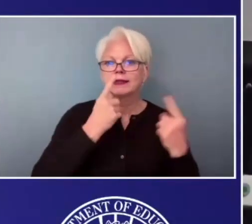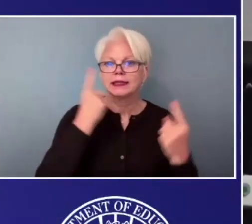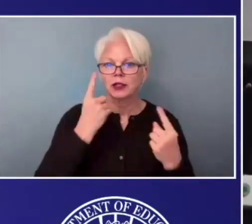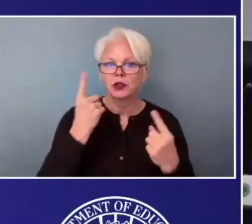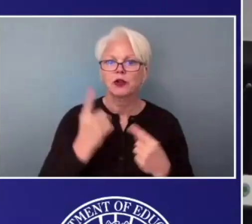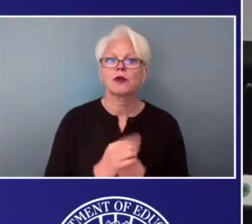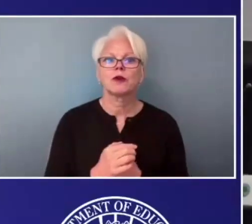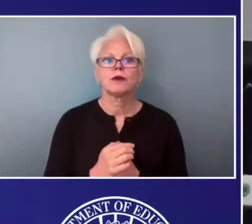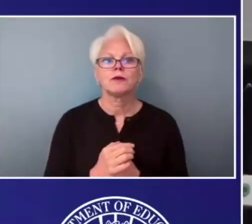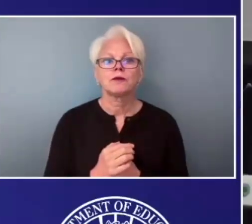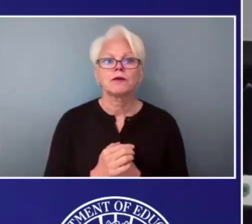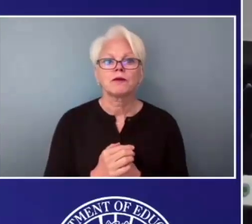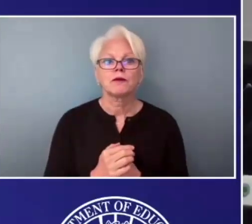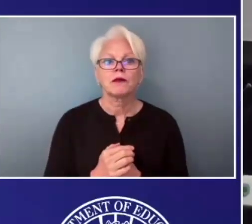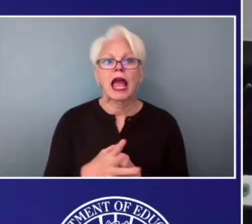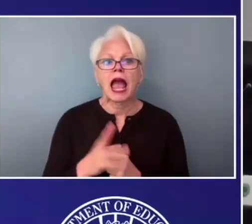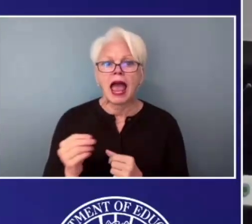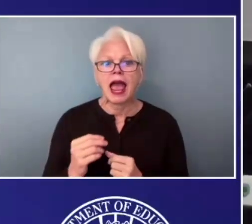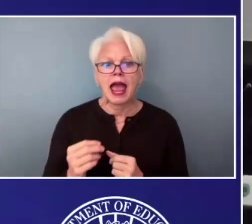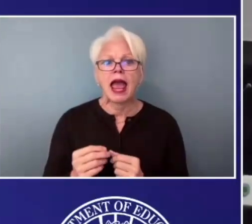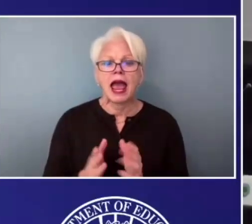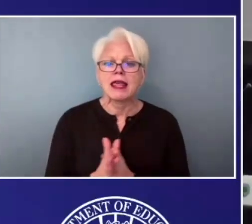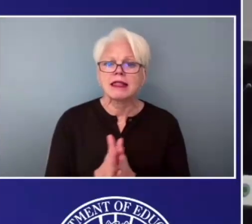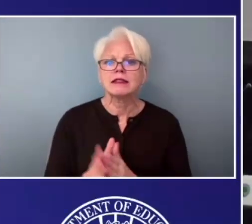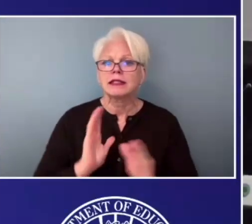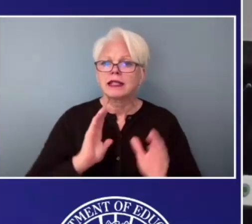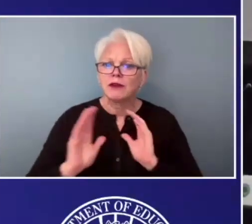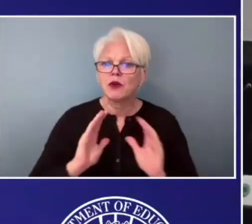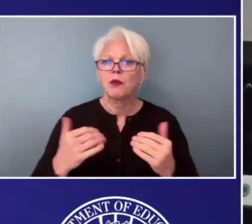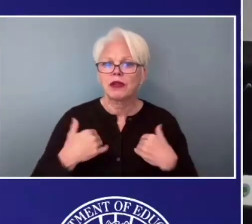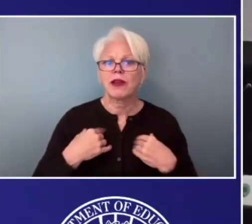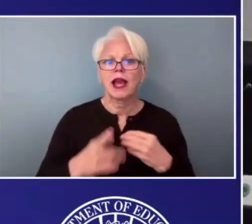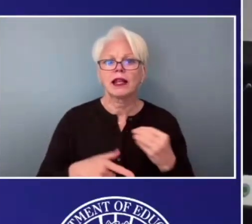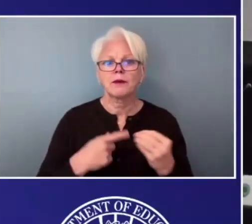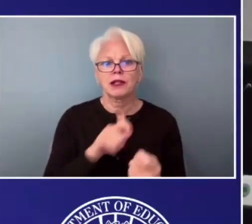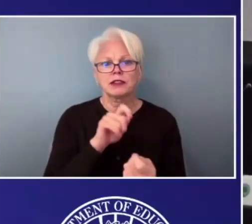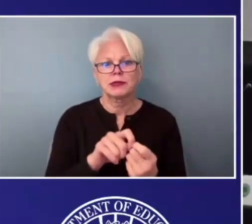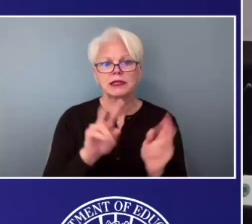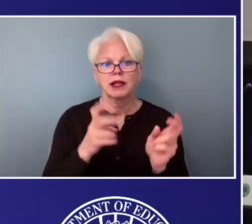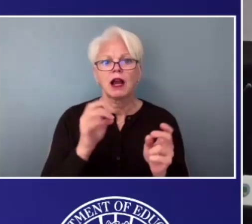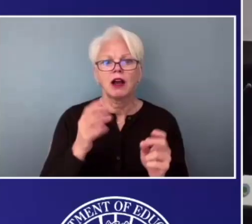And the spirited conversations in which we've had around a specific topic of proration.